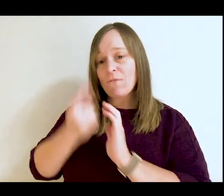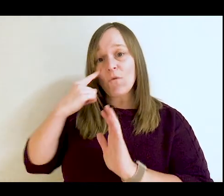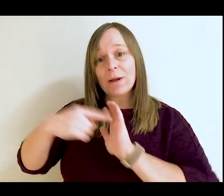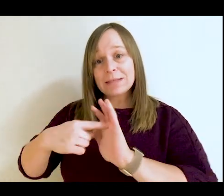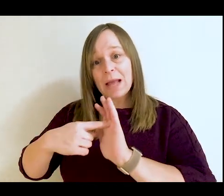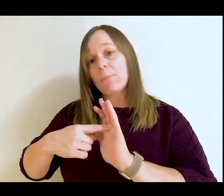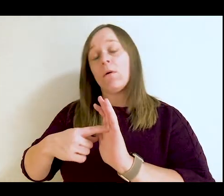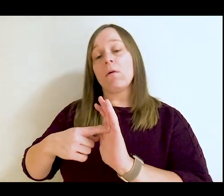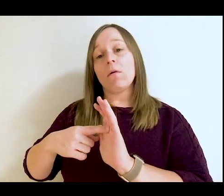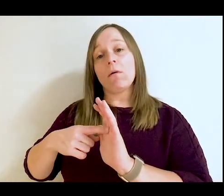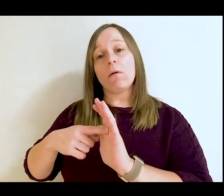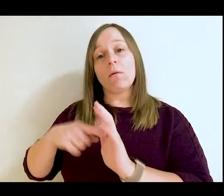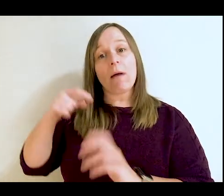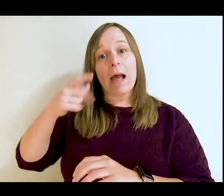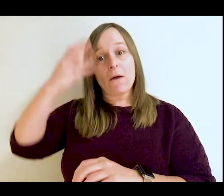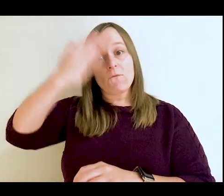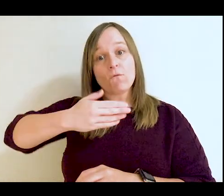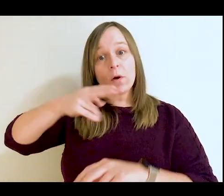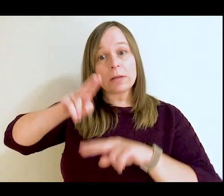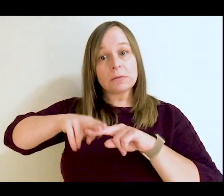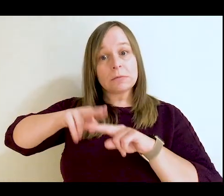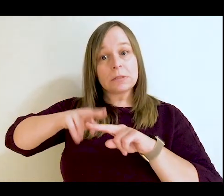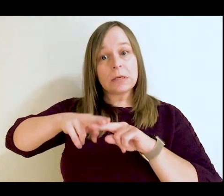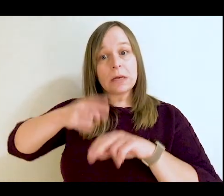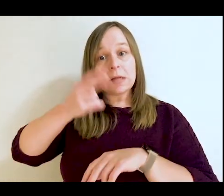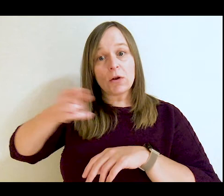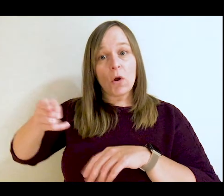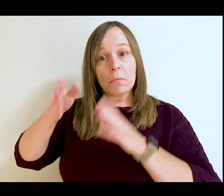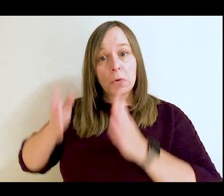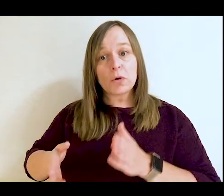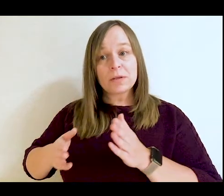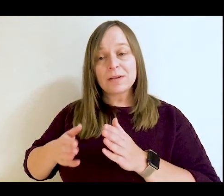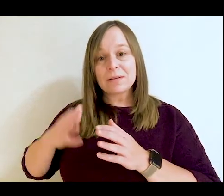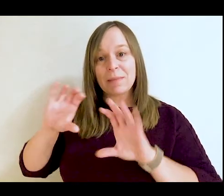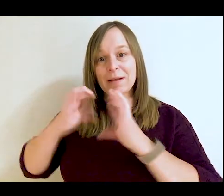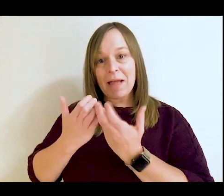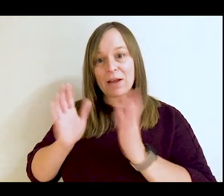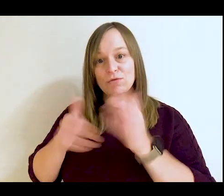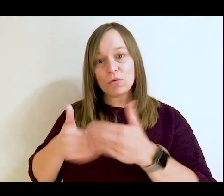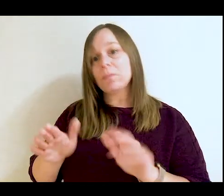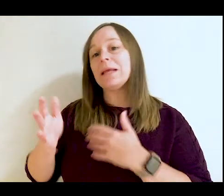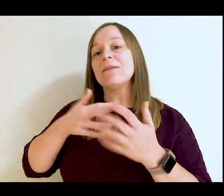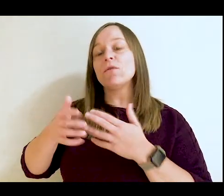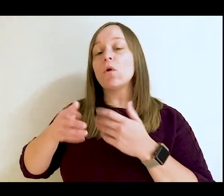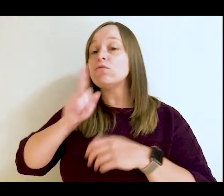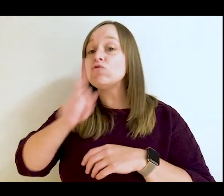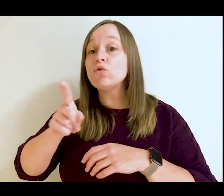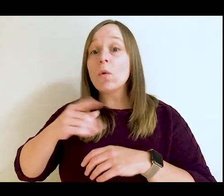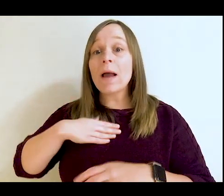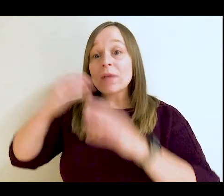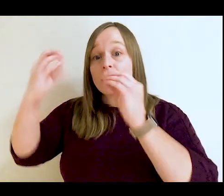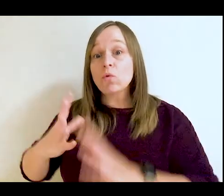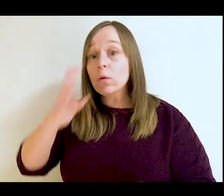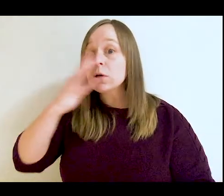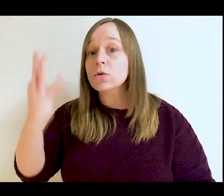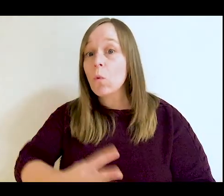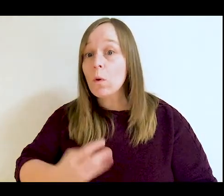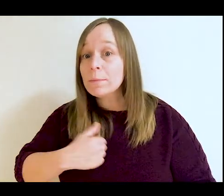For example, I'm entitled to a front seat as a hearing impaired student in my classes. Even though this is true, I've had professors that have ignored that